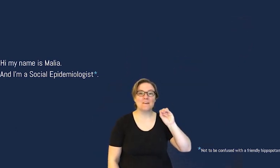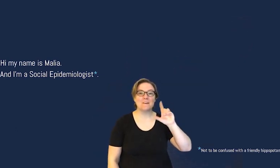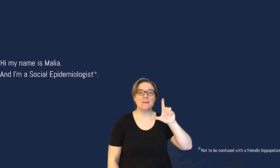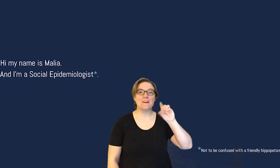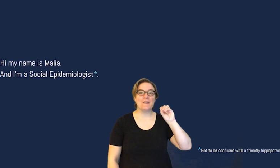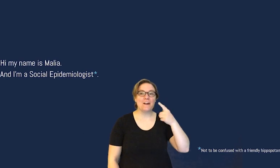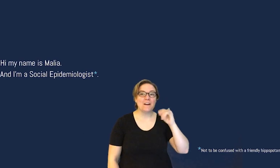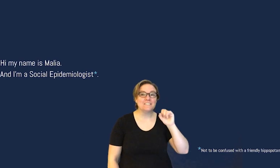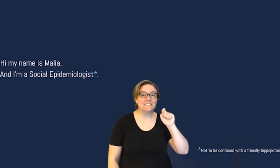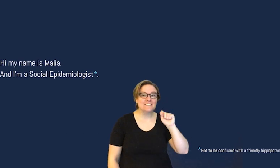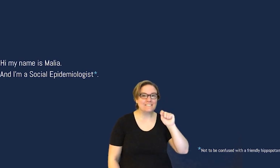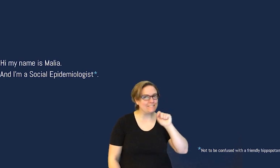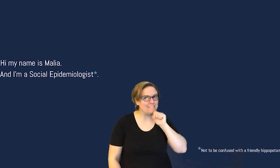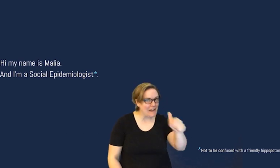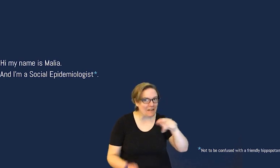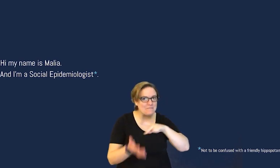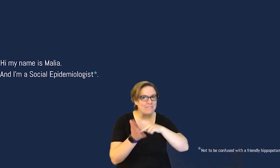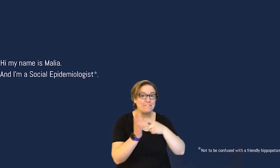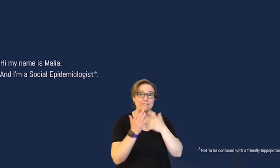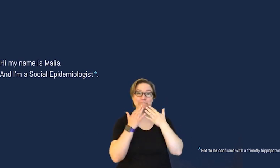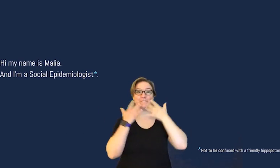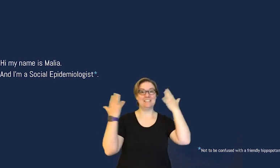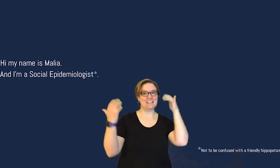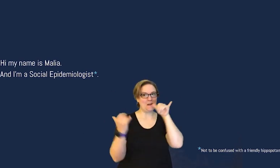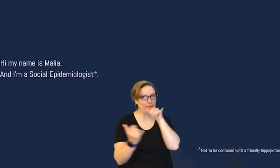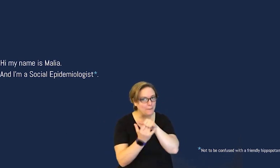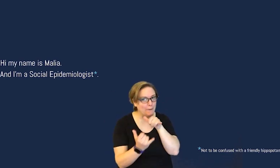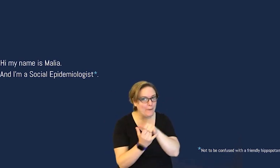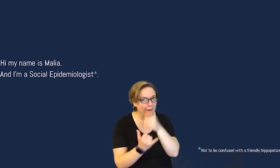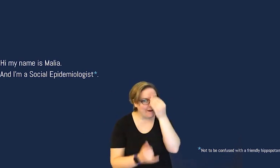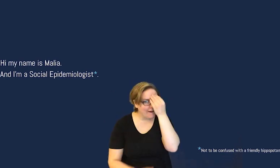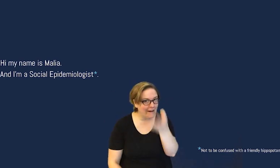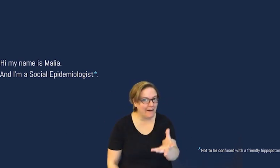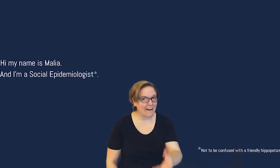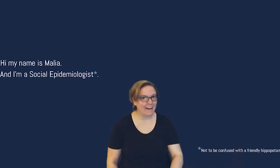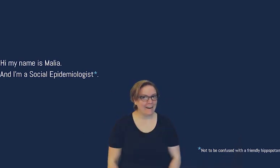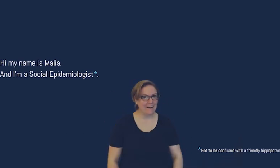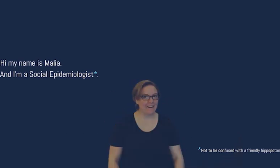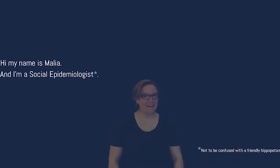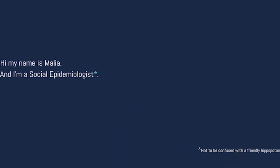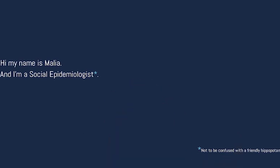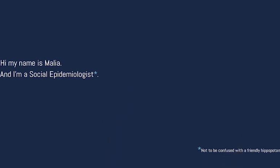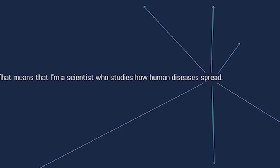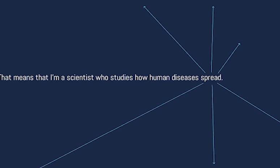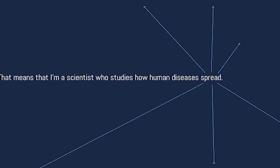Epidemiologist is not to be confused with a friendly hippopotamus.